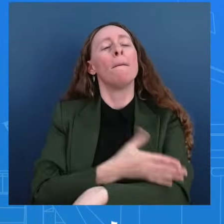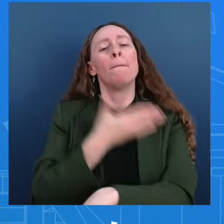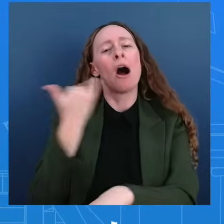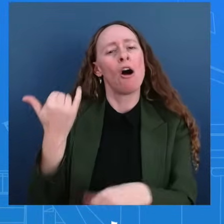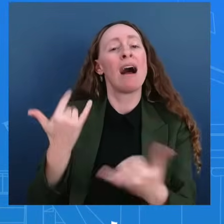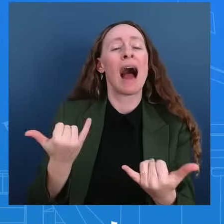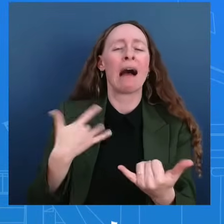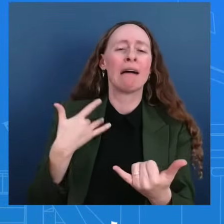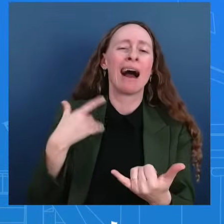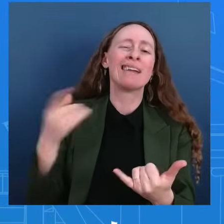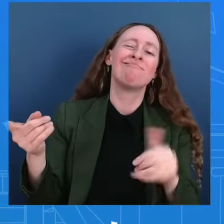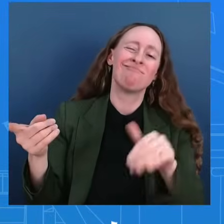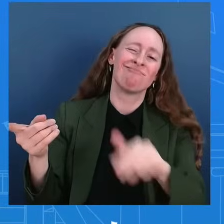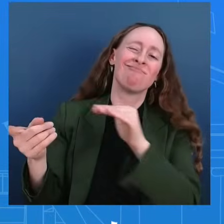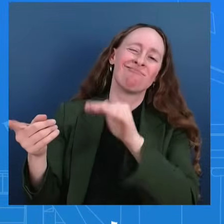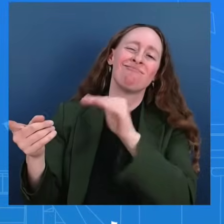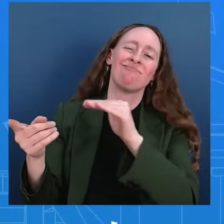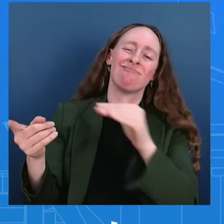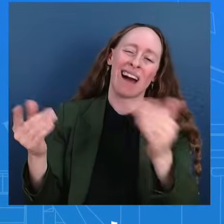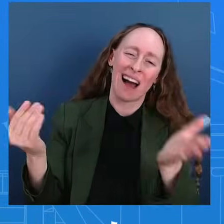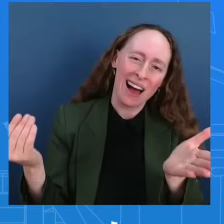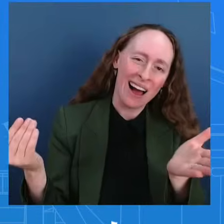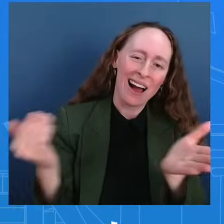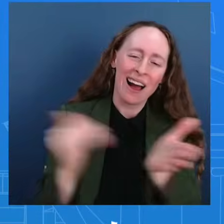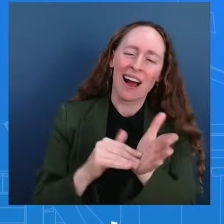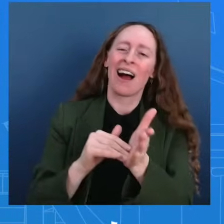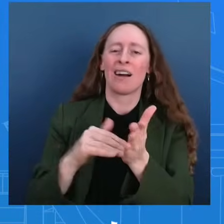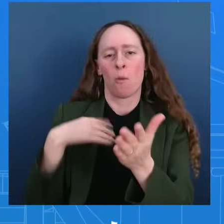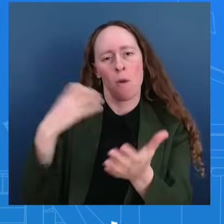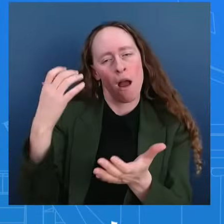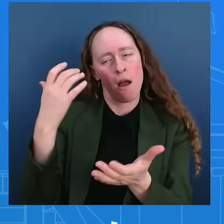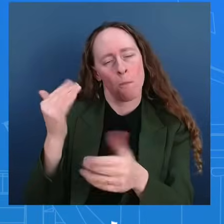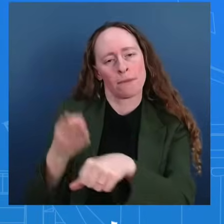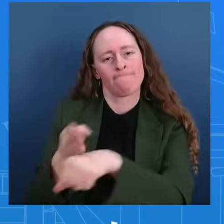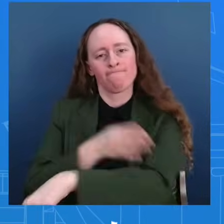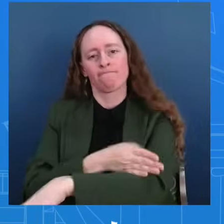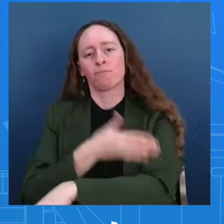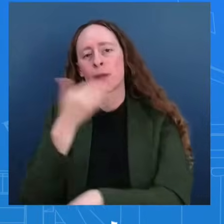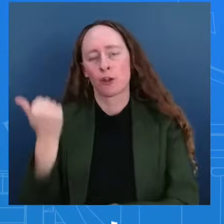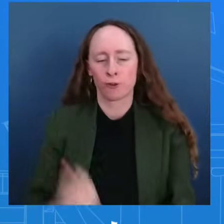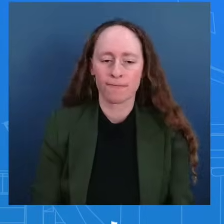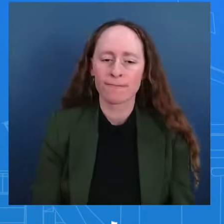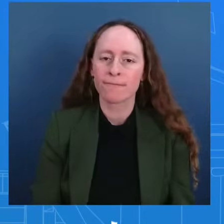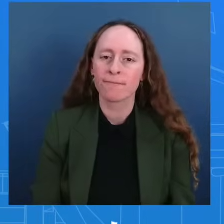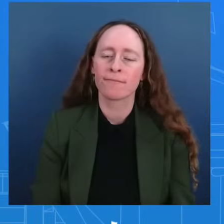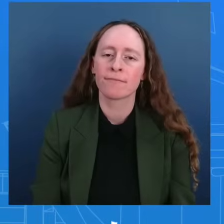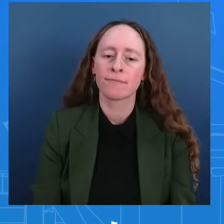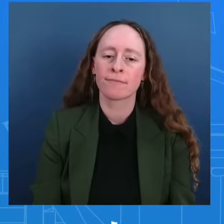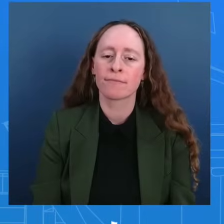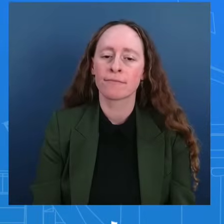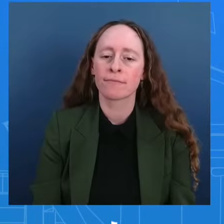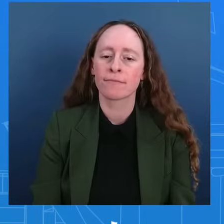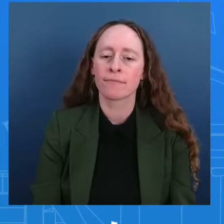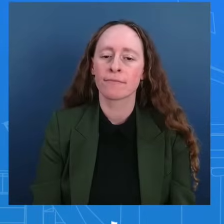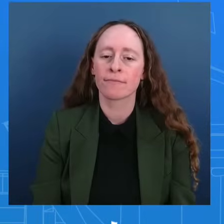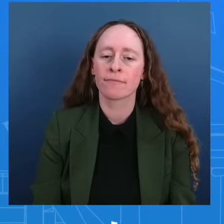Go ahead. The Press: Just one follow-up there. Ms. Jean-Pierre: Yeah. The Press: If -- if the Israelis have 30 days to sort of make changes -- a 30-day deadline -- that’s after the election.